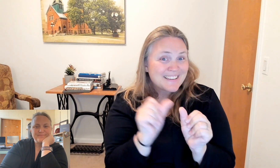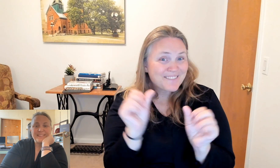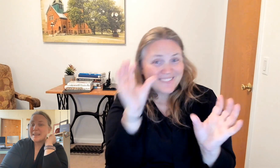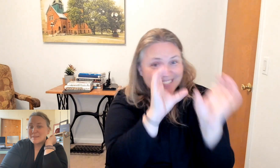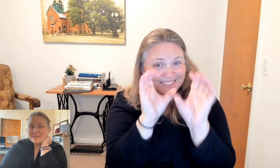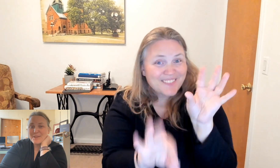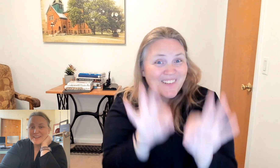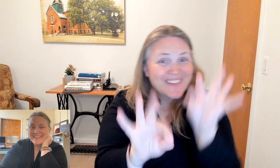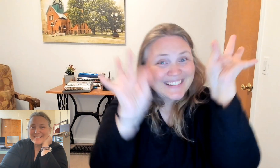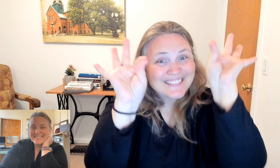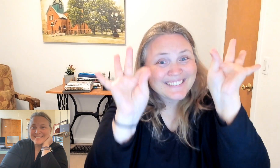Keep exploring!